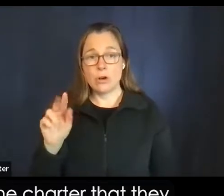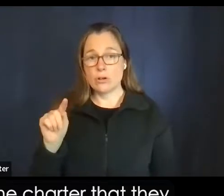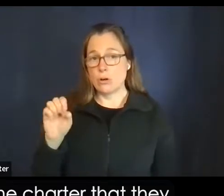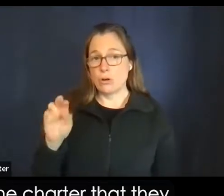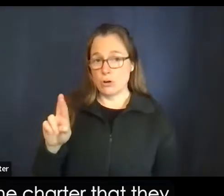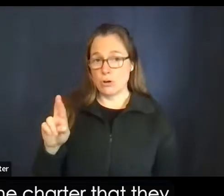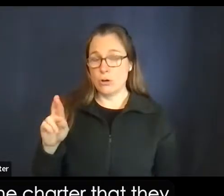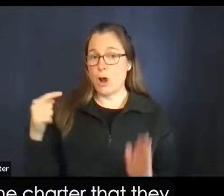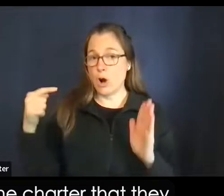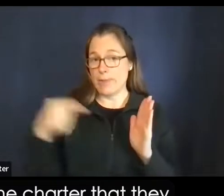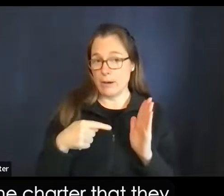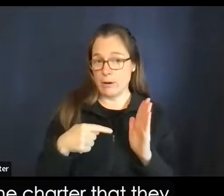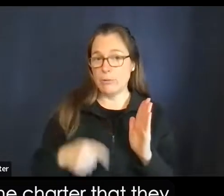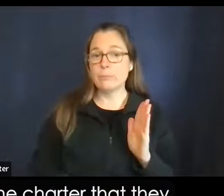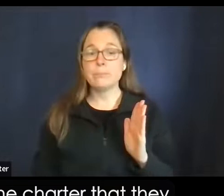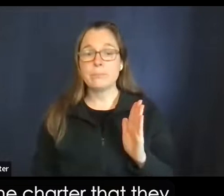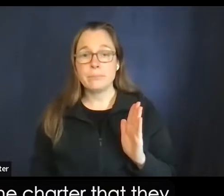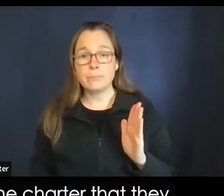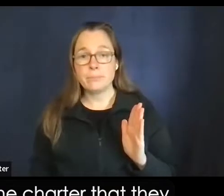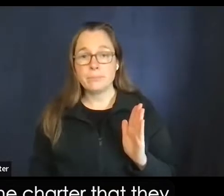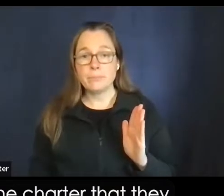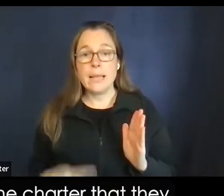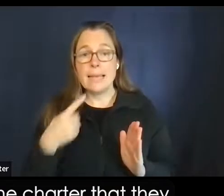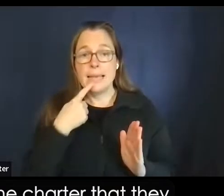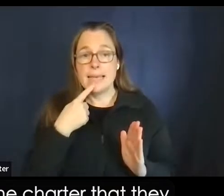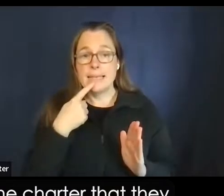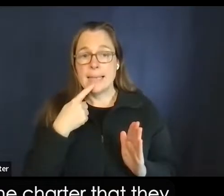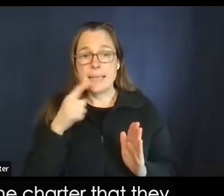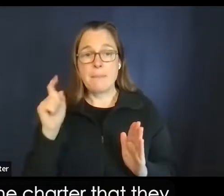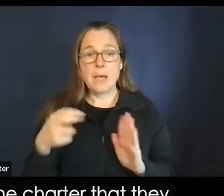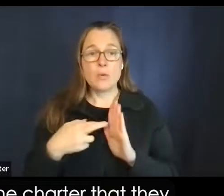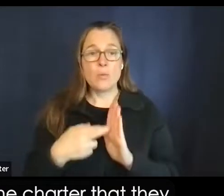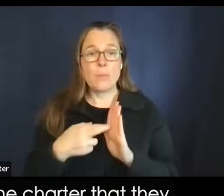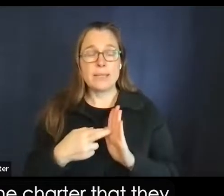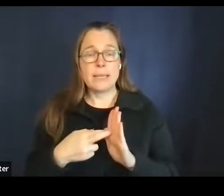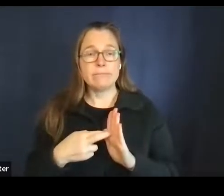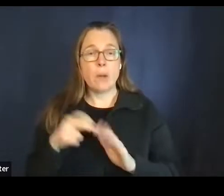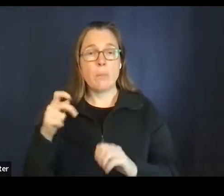So there are requirements in the charter that they that they represent Portland's diverse communities. And that they're